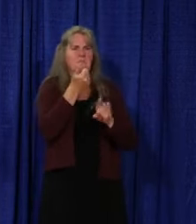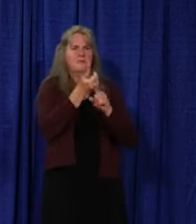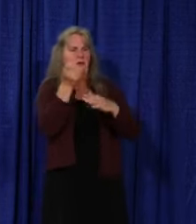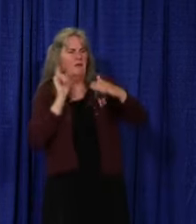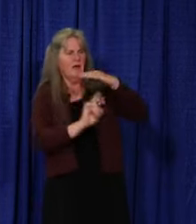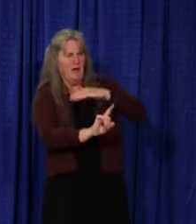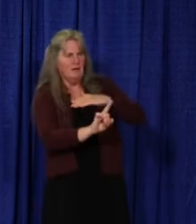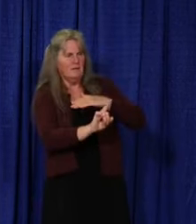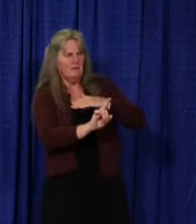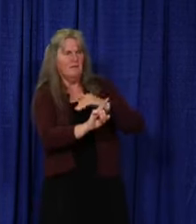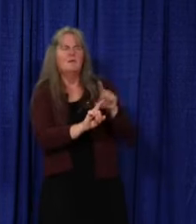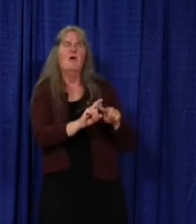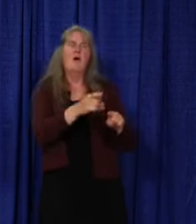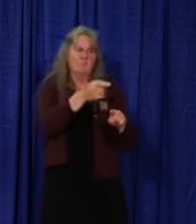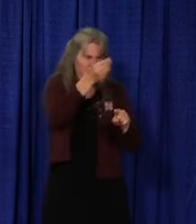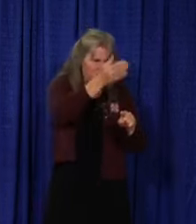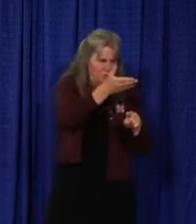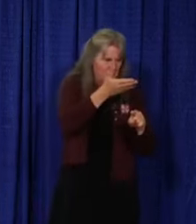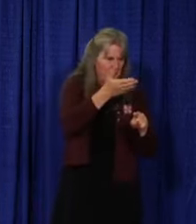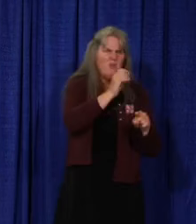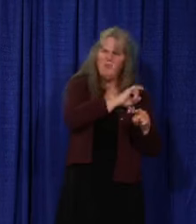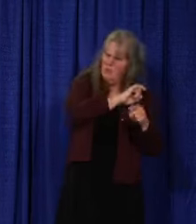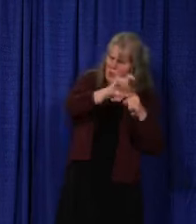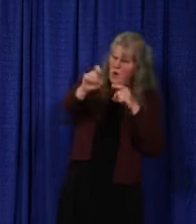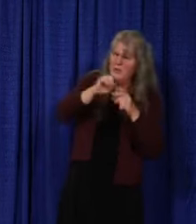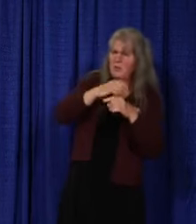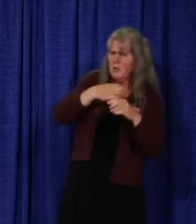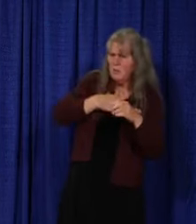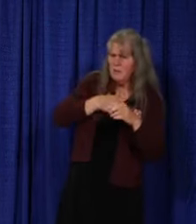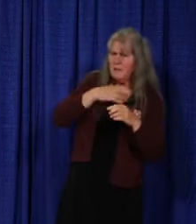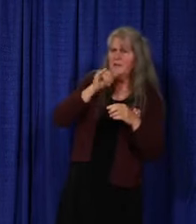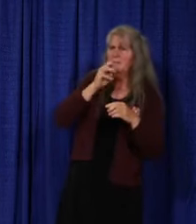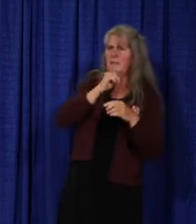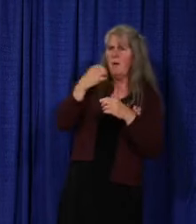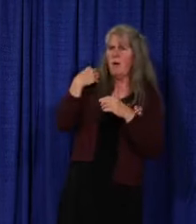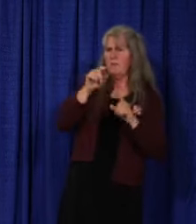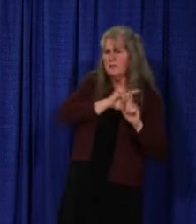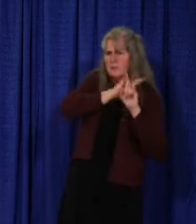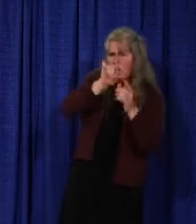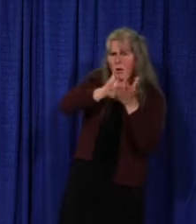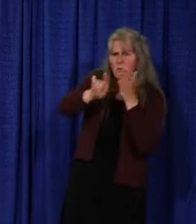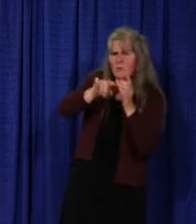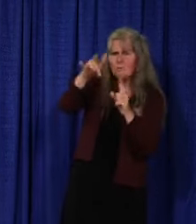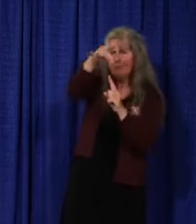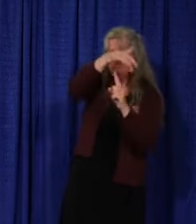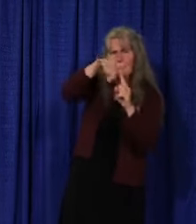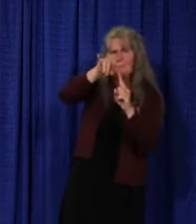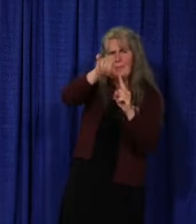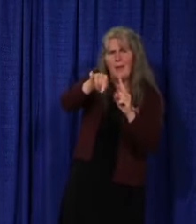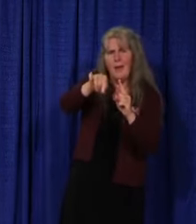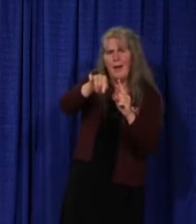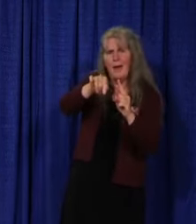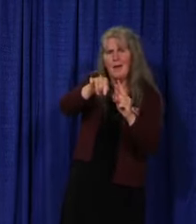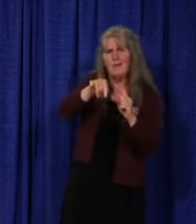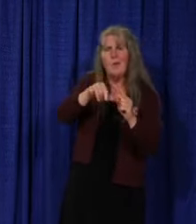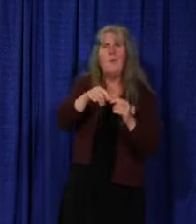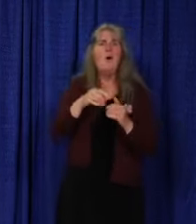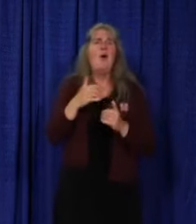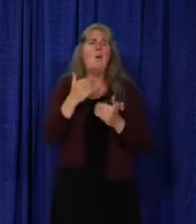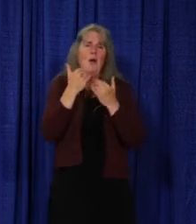isolating so I get them to call the phone line and I get the enforcement officers to do what they do. First, I want to thank those